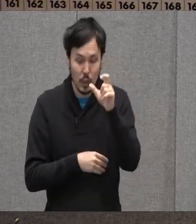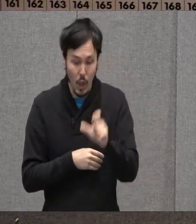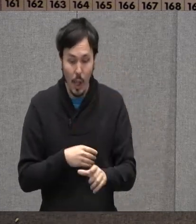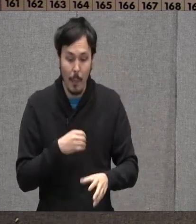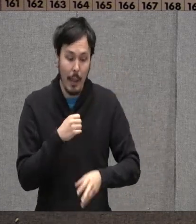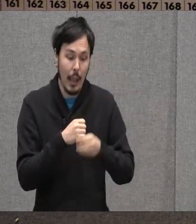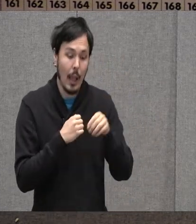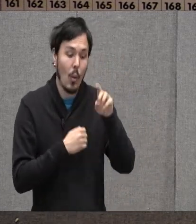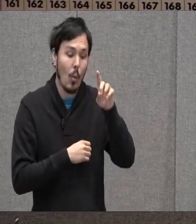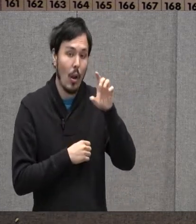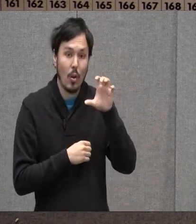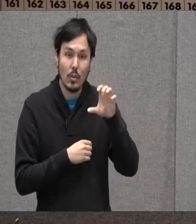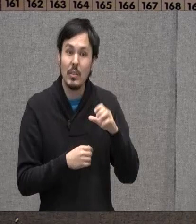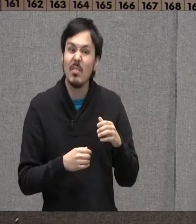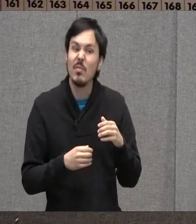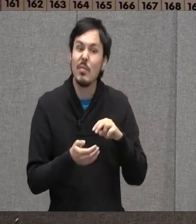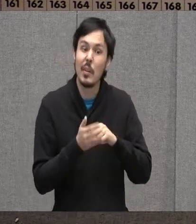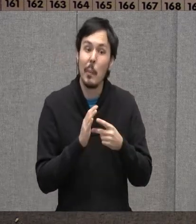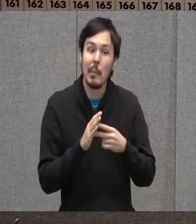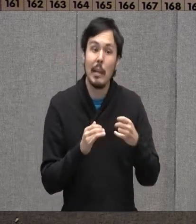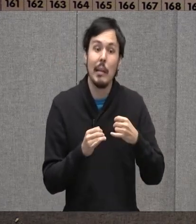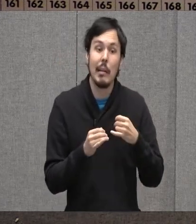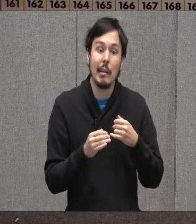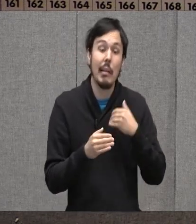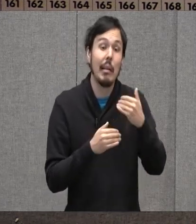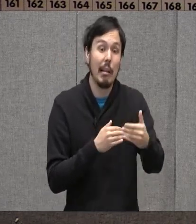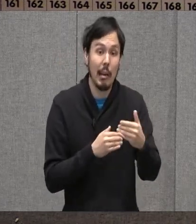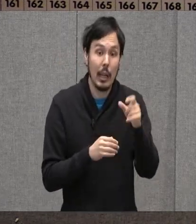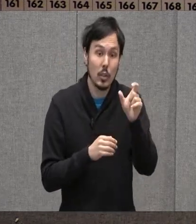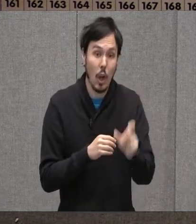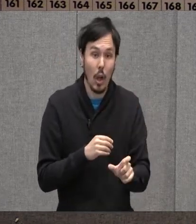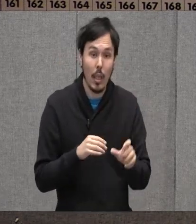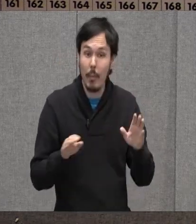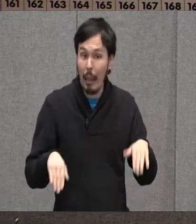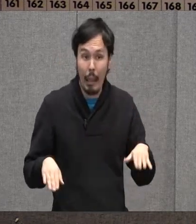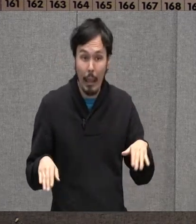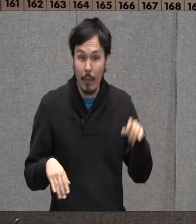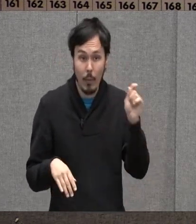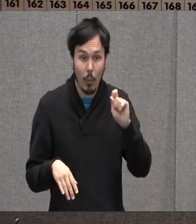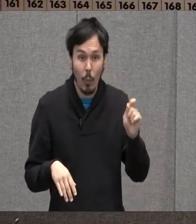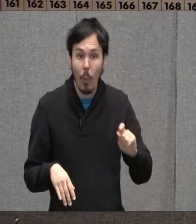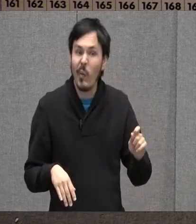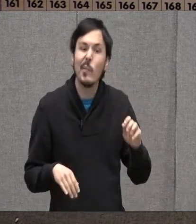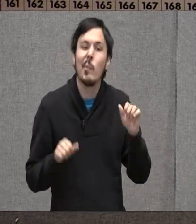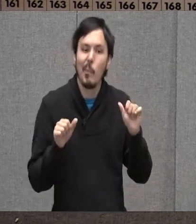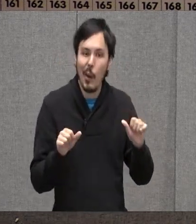is probably going to be 400 because this is 300 and one more 100 would be 400.